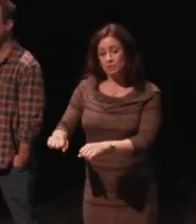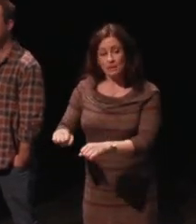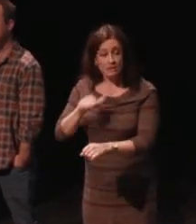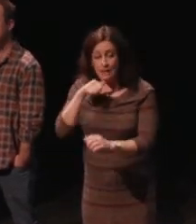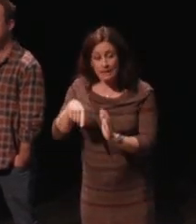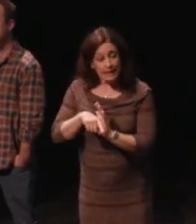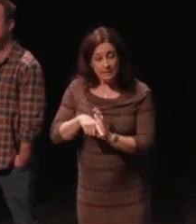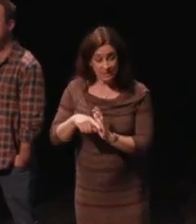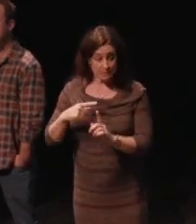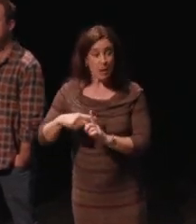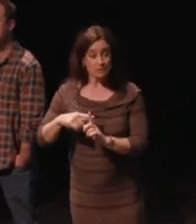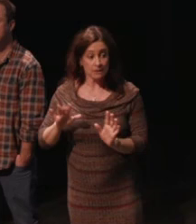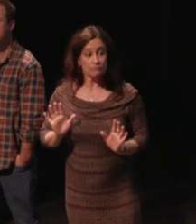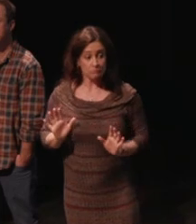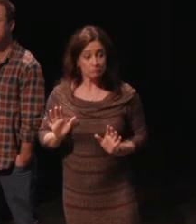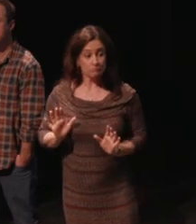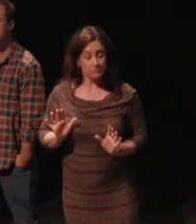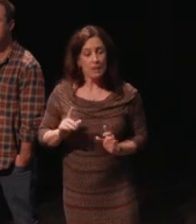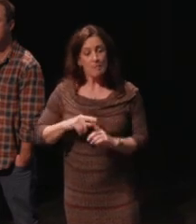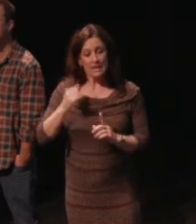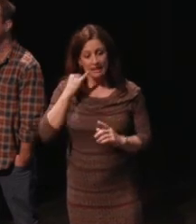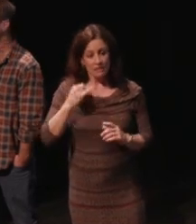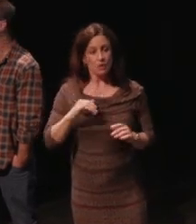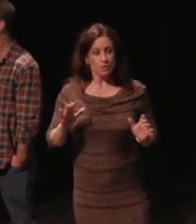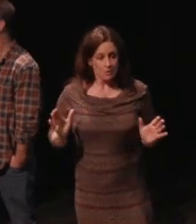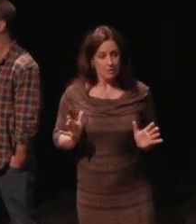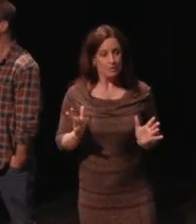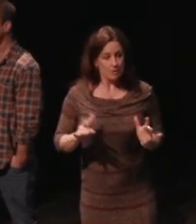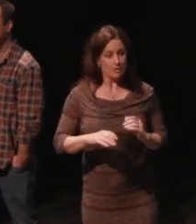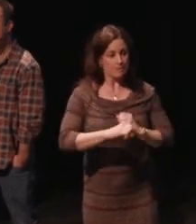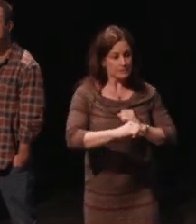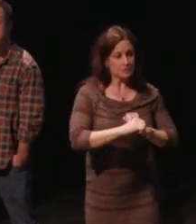thing. But if you position it incorrectly, it will be perceived incorrectly.